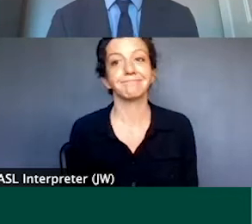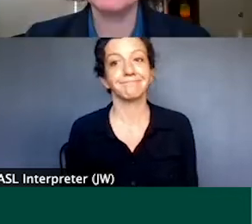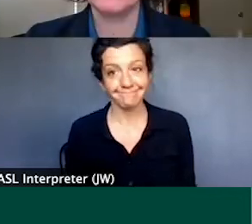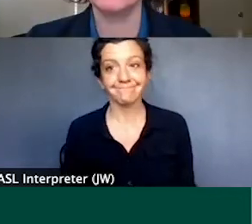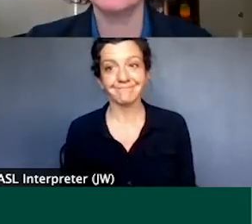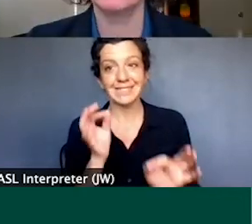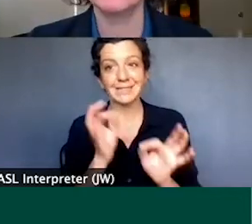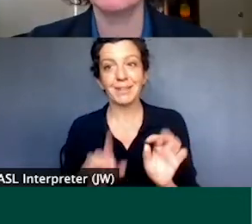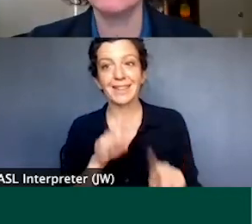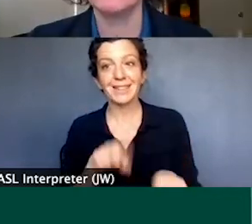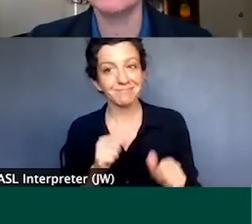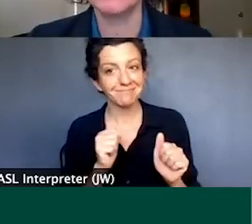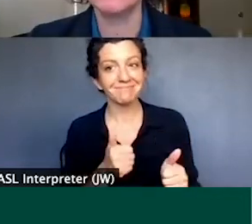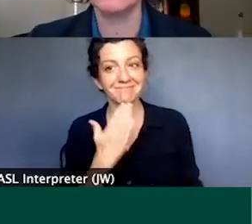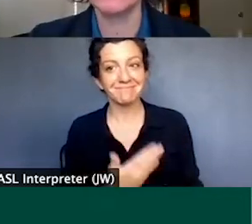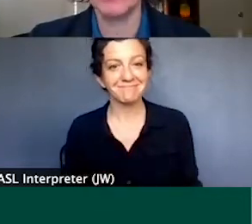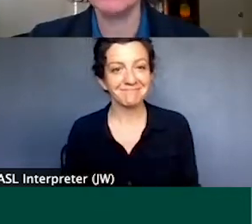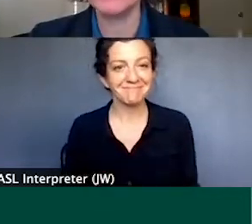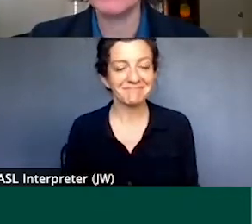Could this potentially increase rents and expenses for small businesses?